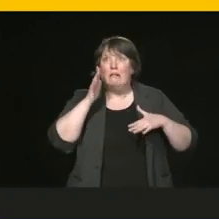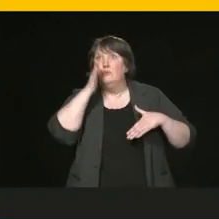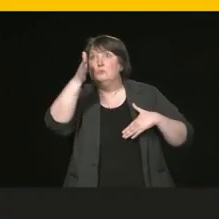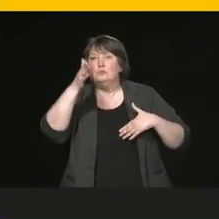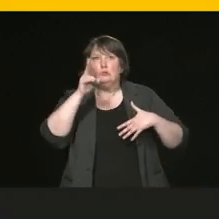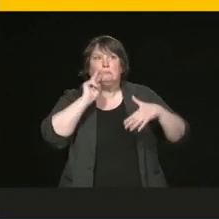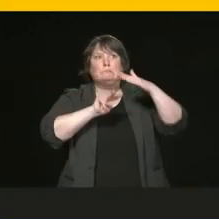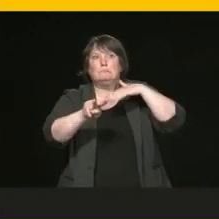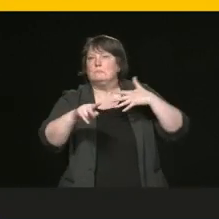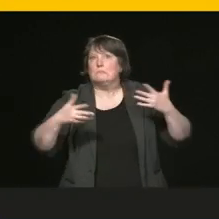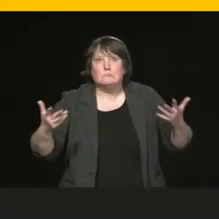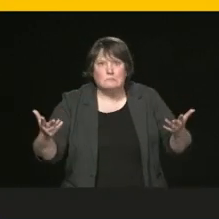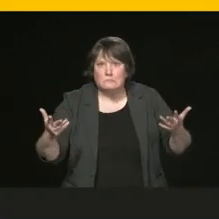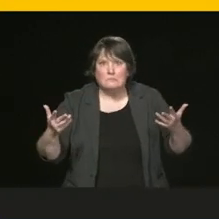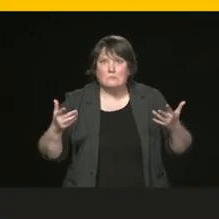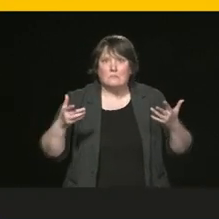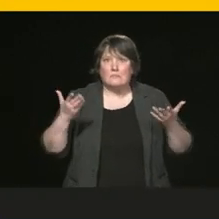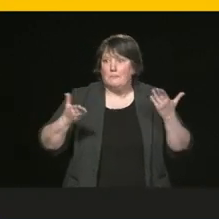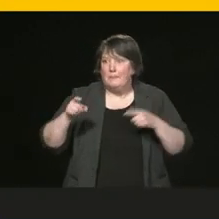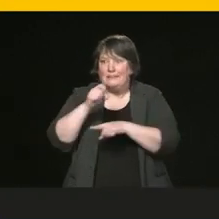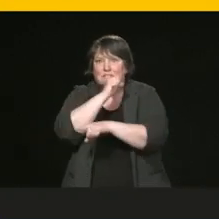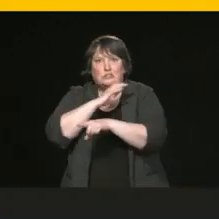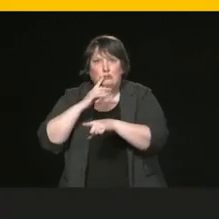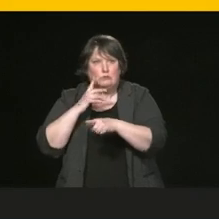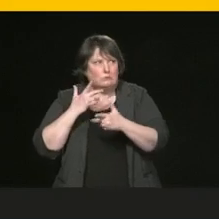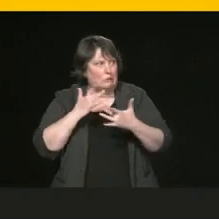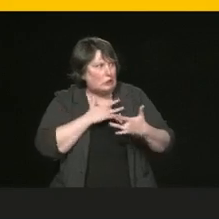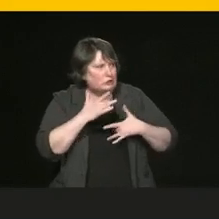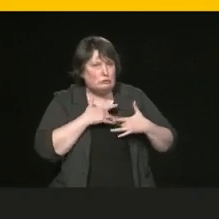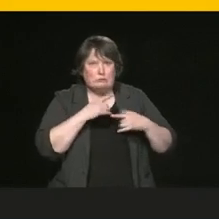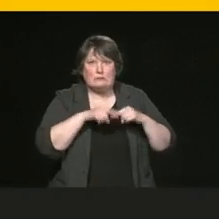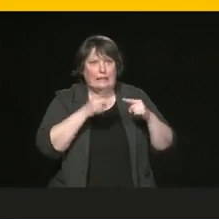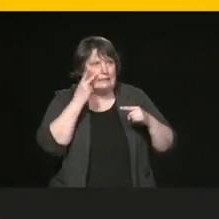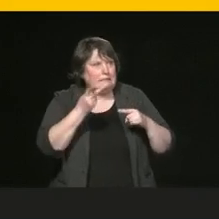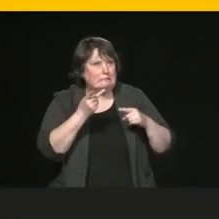DIFFICULT TIMES. THEY ARE ANXIOUS, THEY'RE AFRAID AND THEY ARE UNCERTAIN